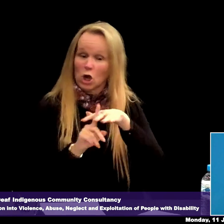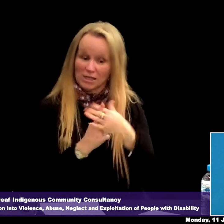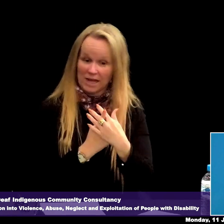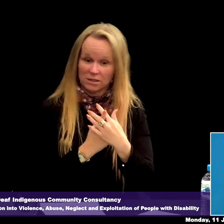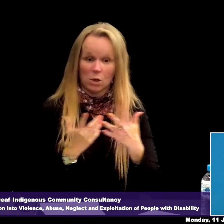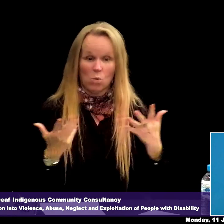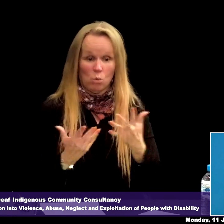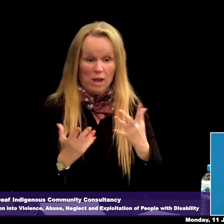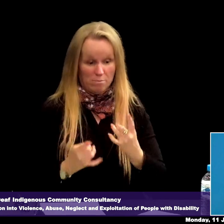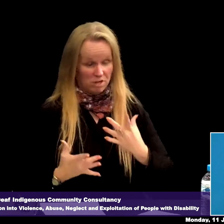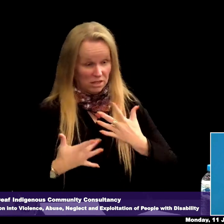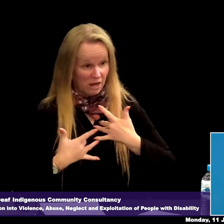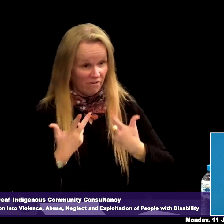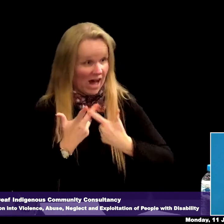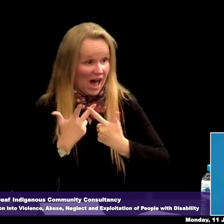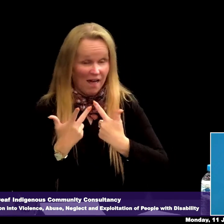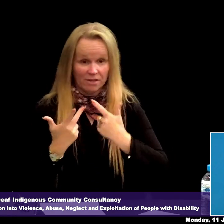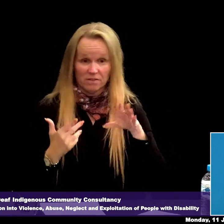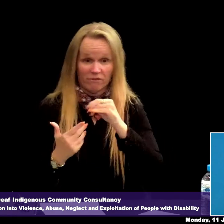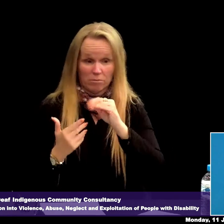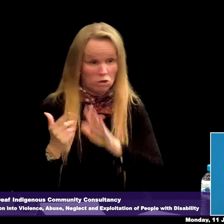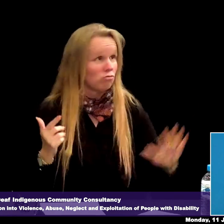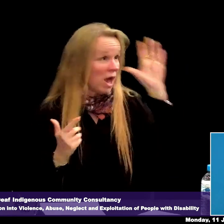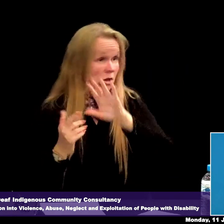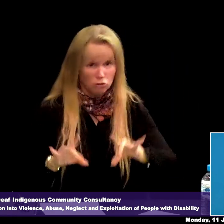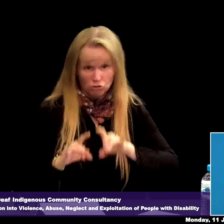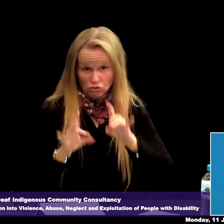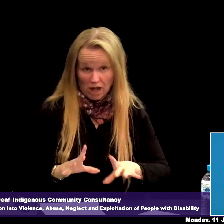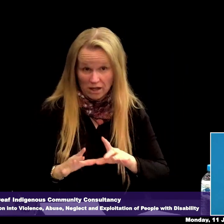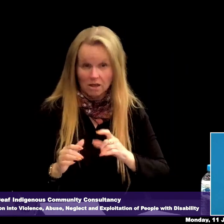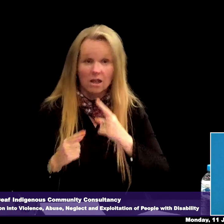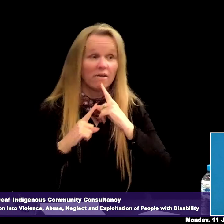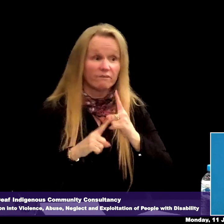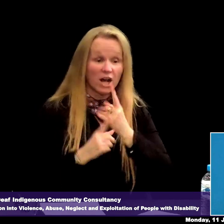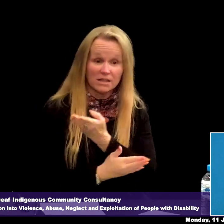of course, and context where myself and perhaps other people from around the country